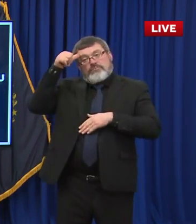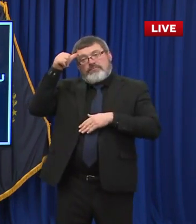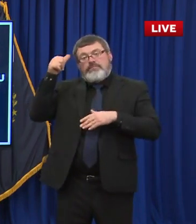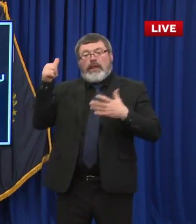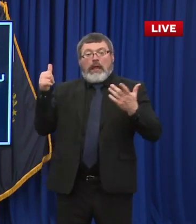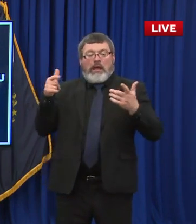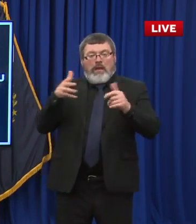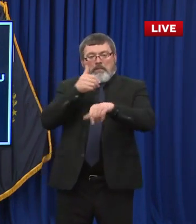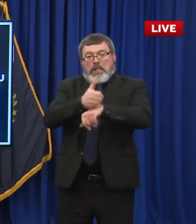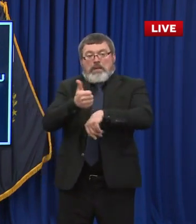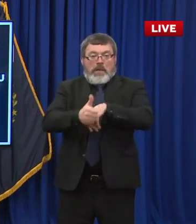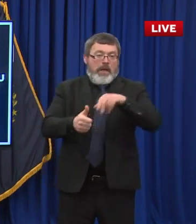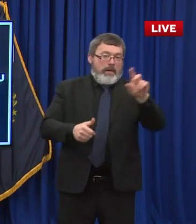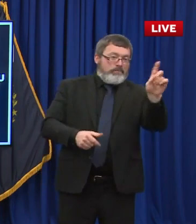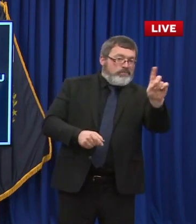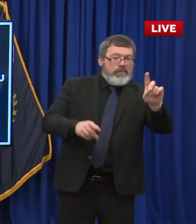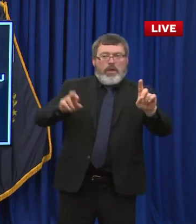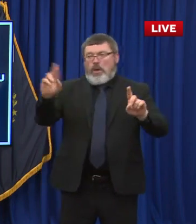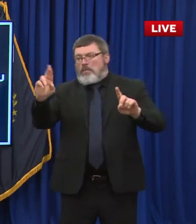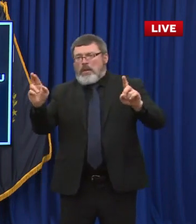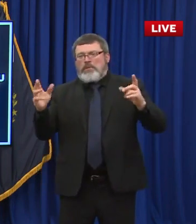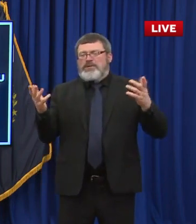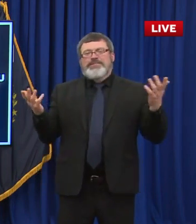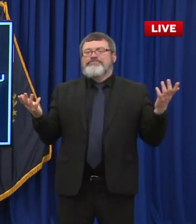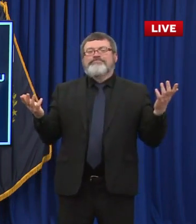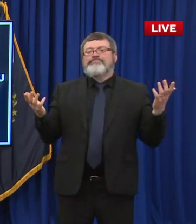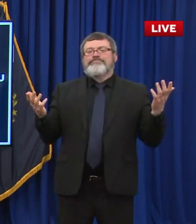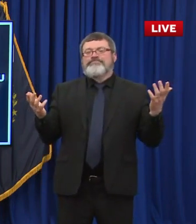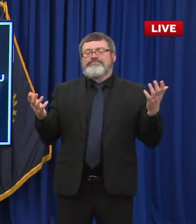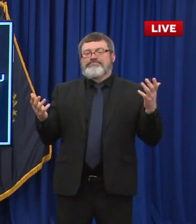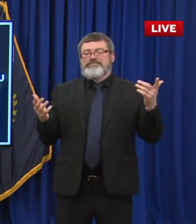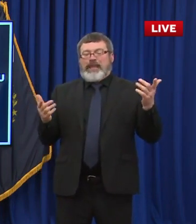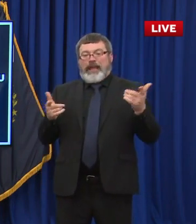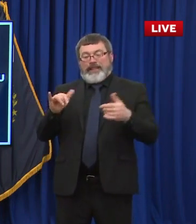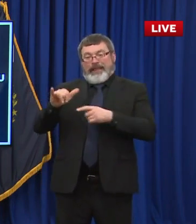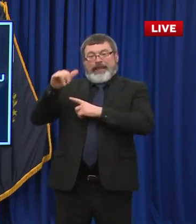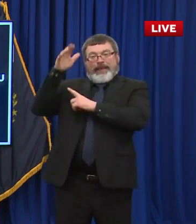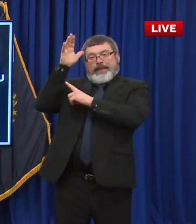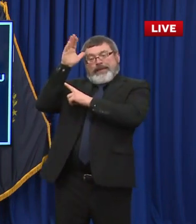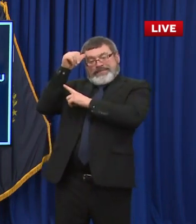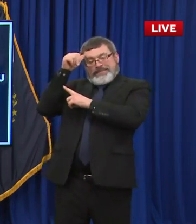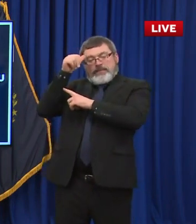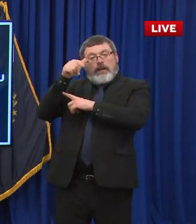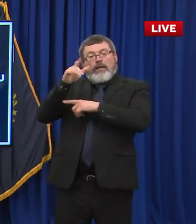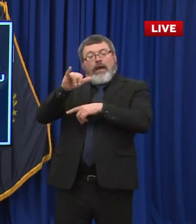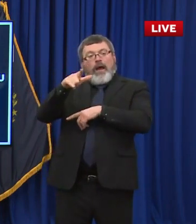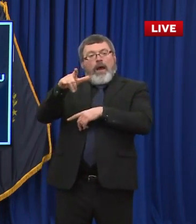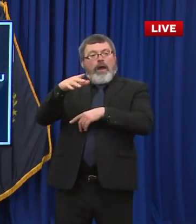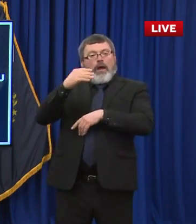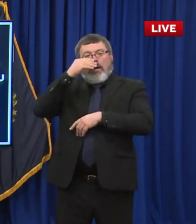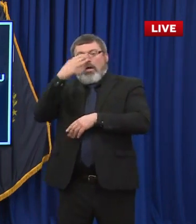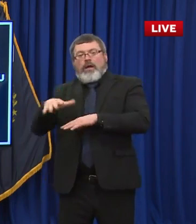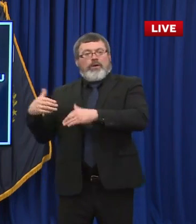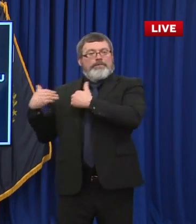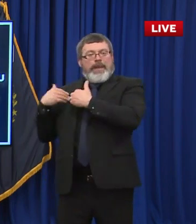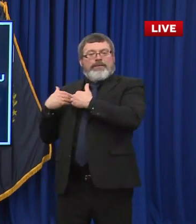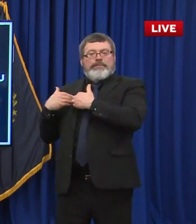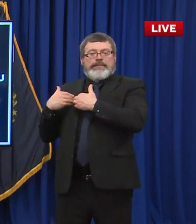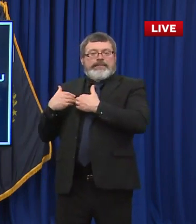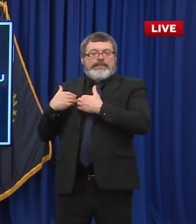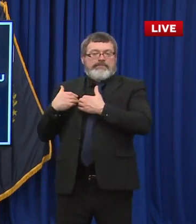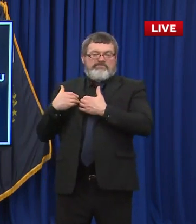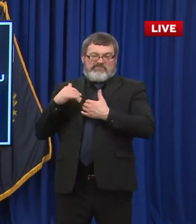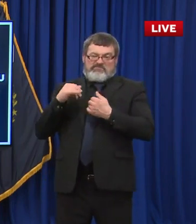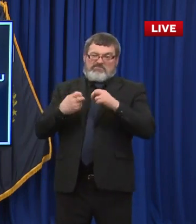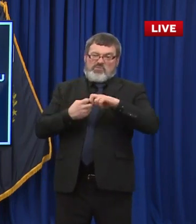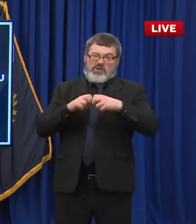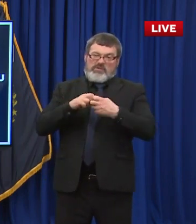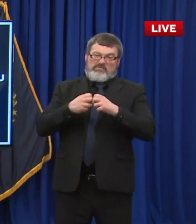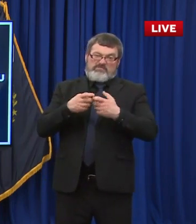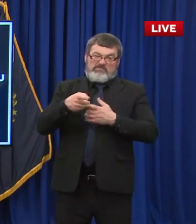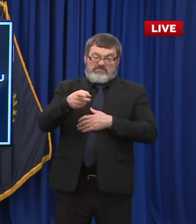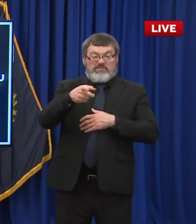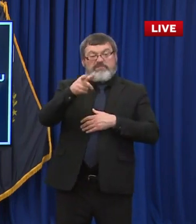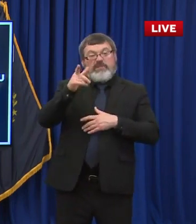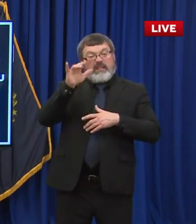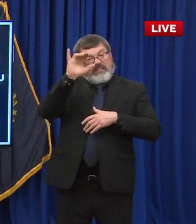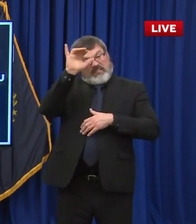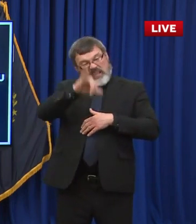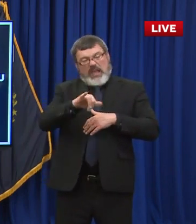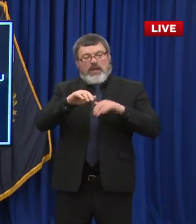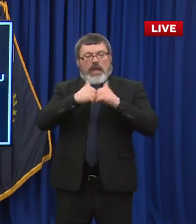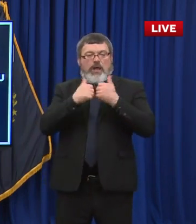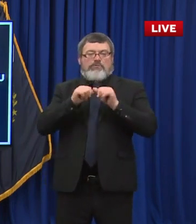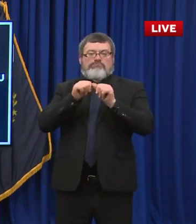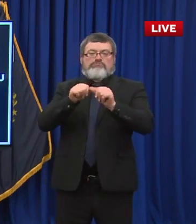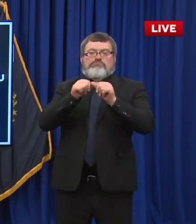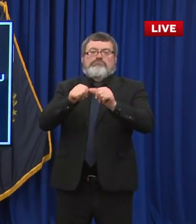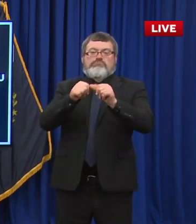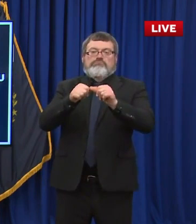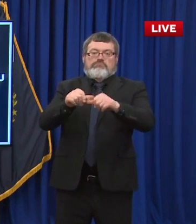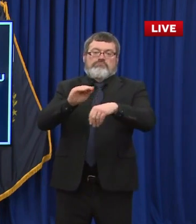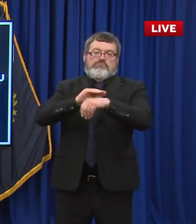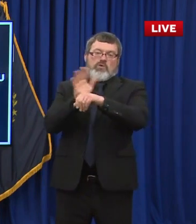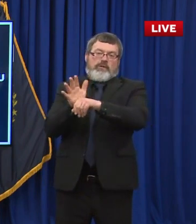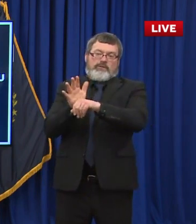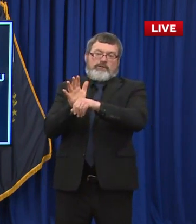IF INDIVIDUALS ARE SO STUBBORN -- AND I DON’T CARE WHAT PARTY YOU ARE FROM, THE VIRUS DOESN’T CARE -- IF YOU ARE GOING TO BE STUBBORN AND NOT MANAGE AND BE RESPONSIBLE, YES, INDIVIDUALS